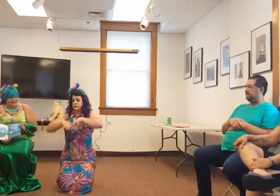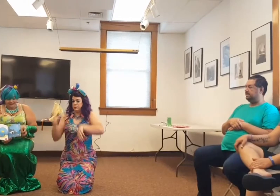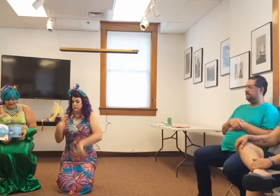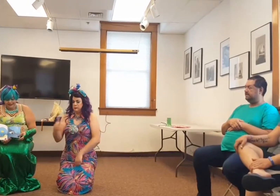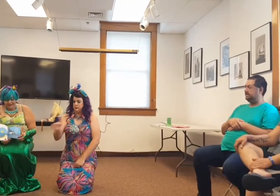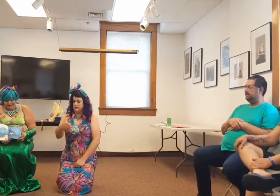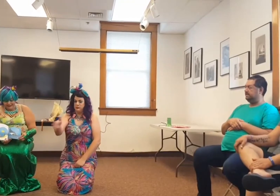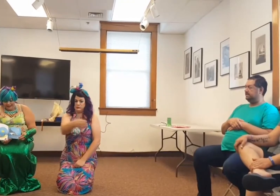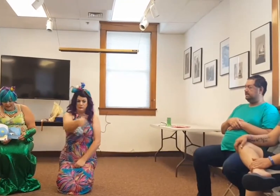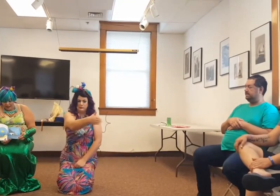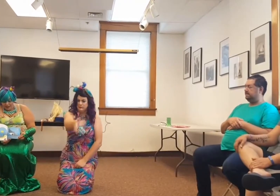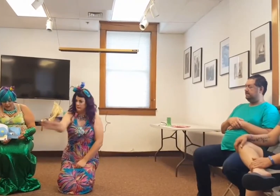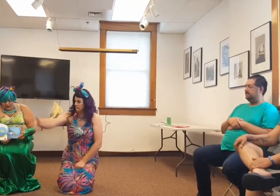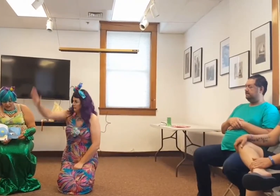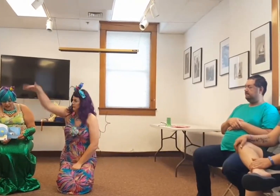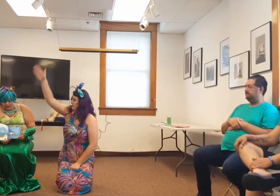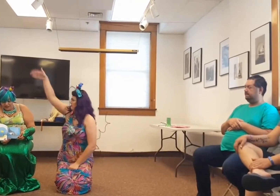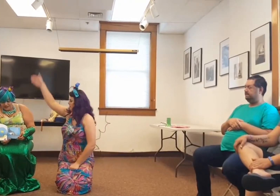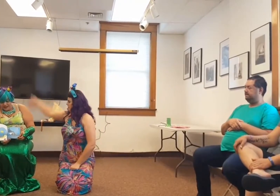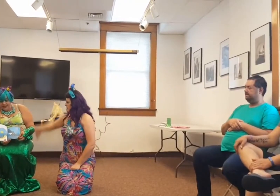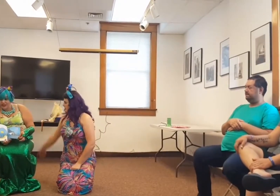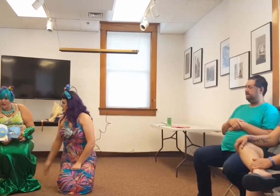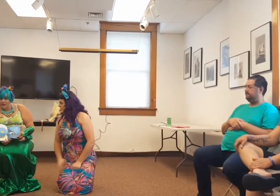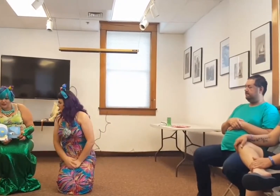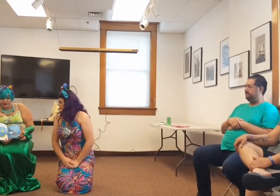The big shark swims fast too!